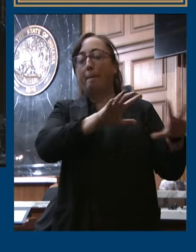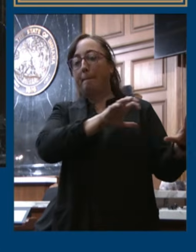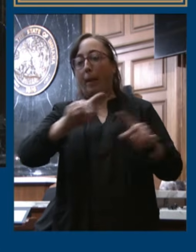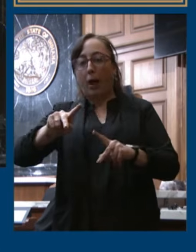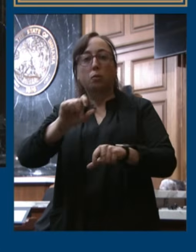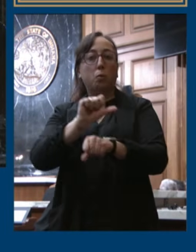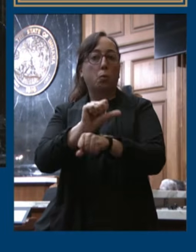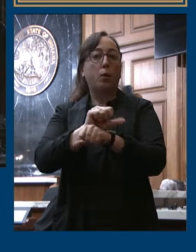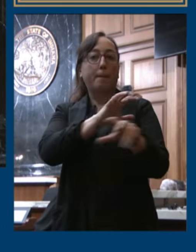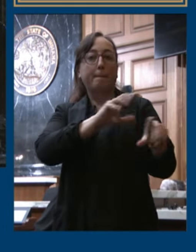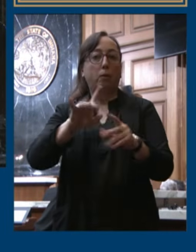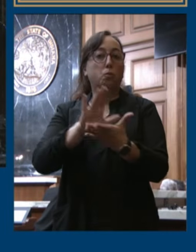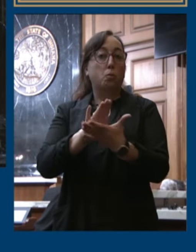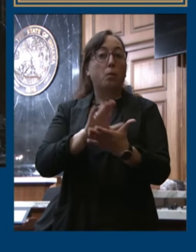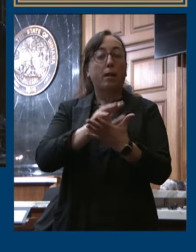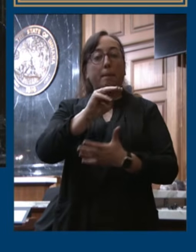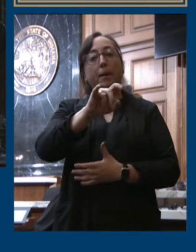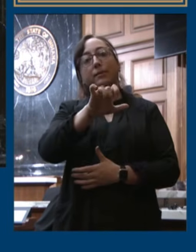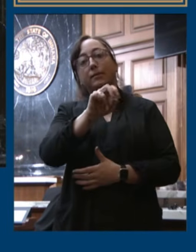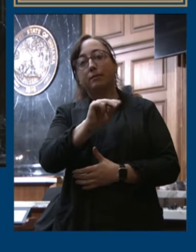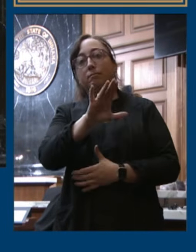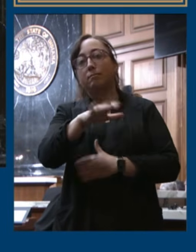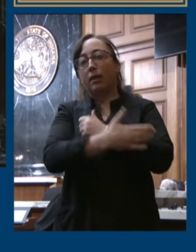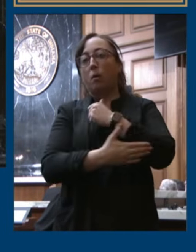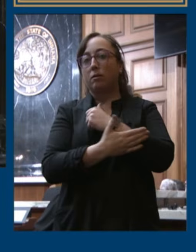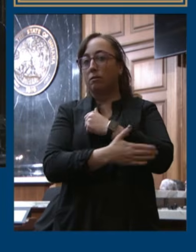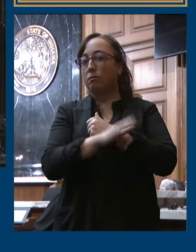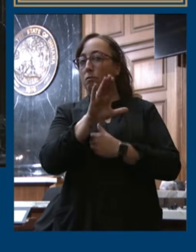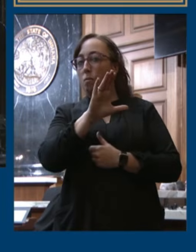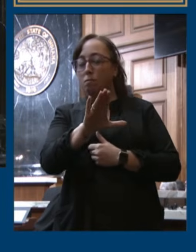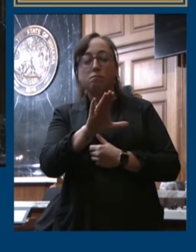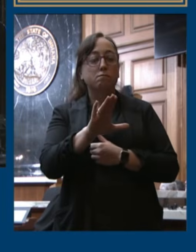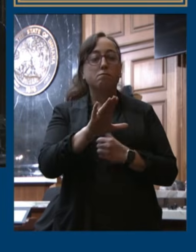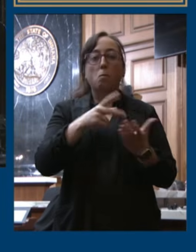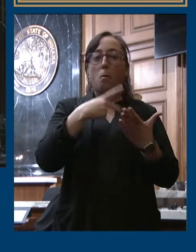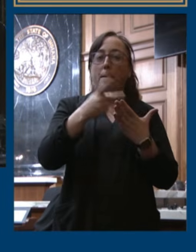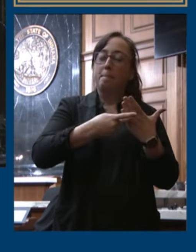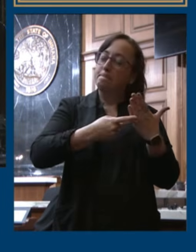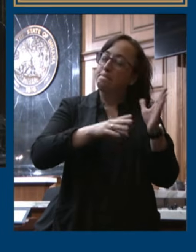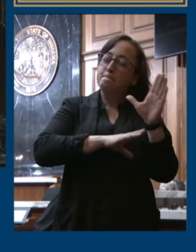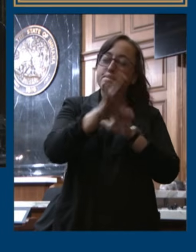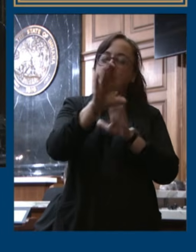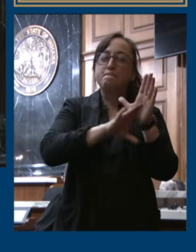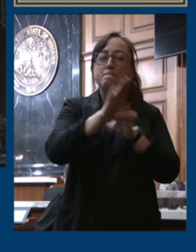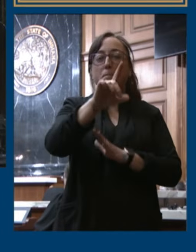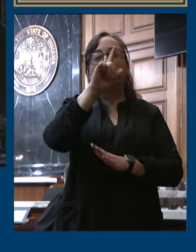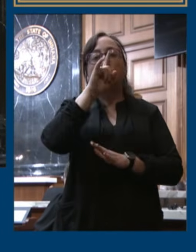AND IN MADISON COUNTY, THEIR PROGRAM IS RESULTING IN MORE KIDS IN THE CLASSROOM. THANK YOU PROSECUTOR CUMMINGS.